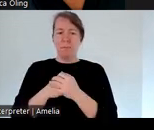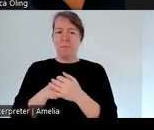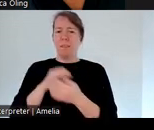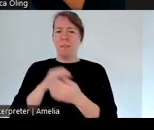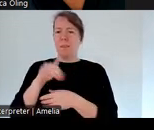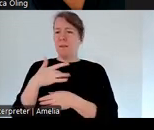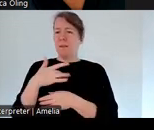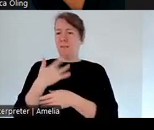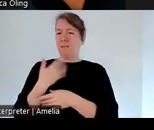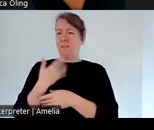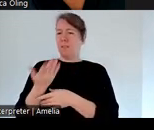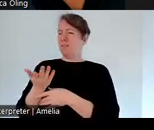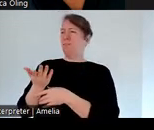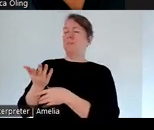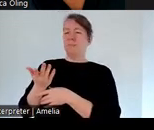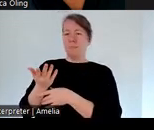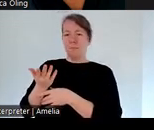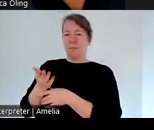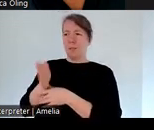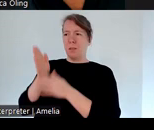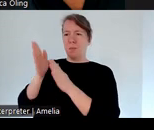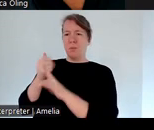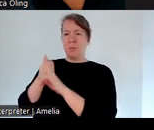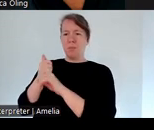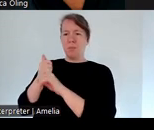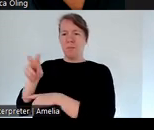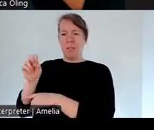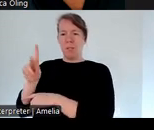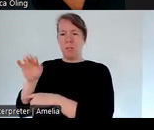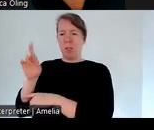the amount that the vendor has taken into account accessibility, I guess is a way of saying it.